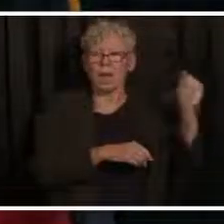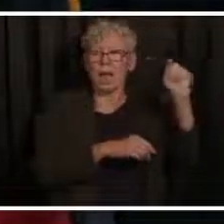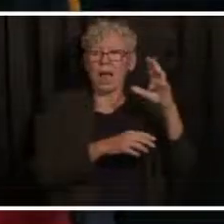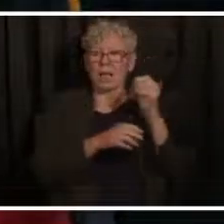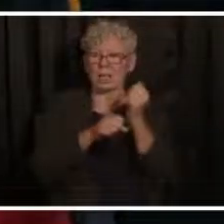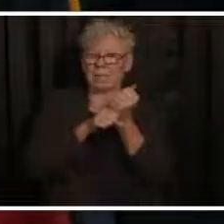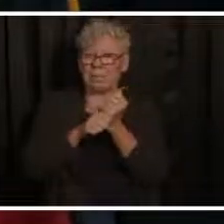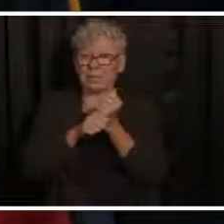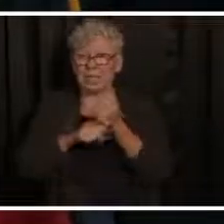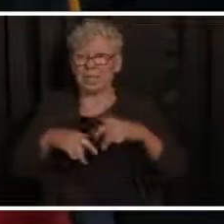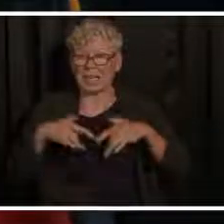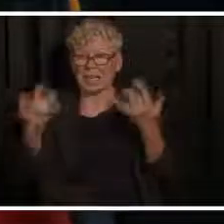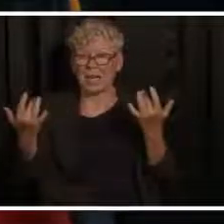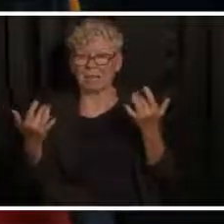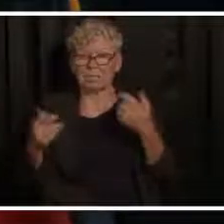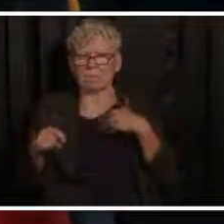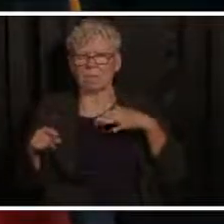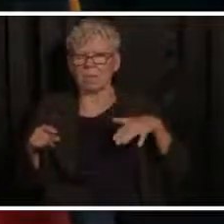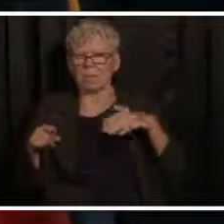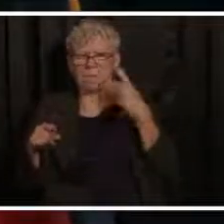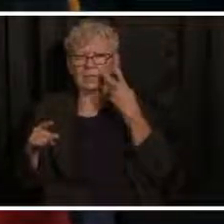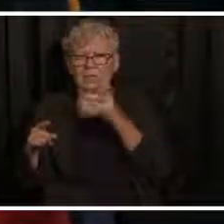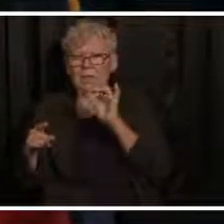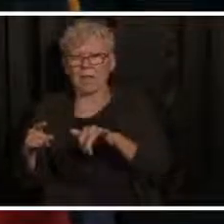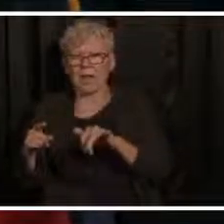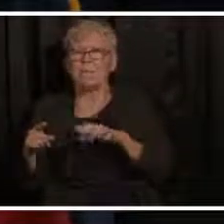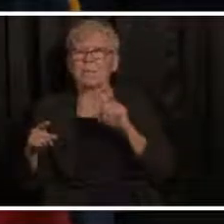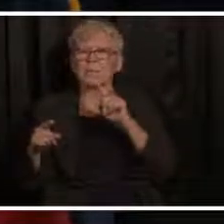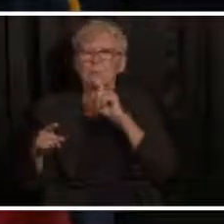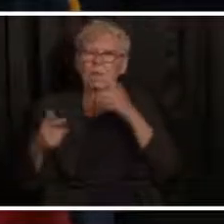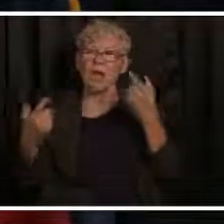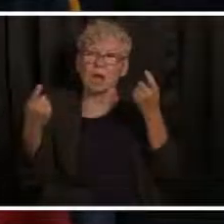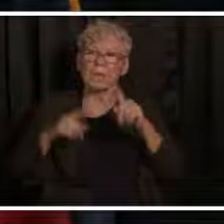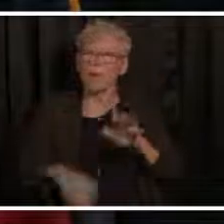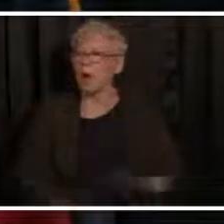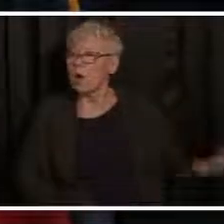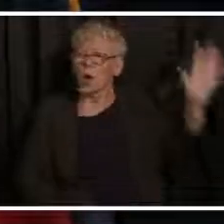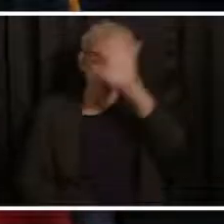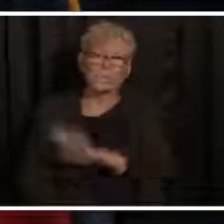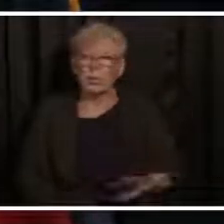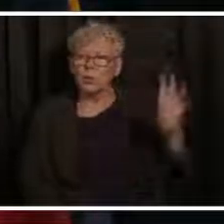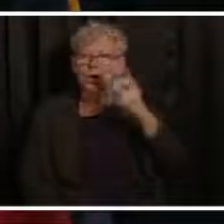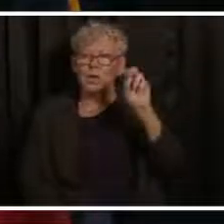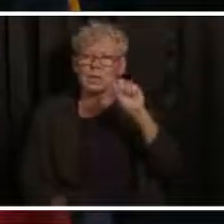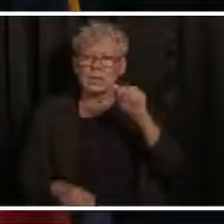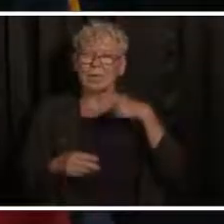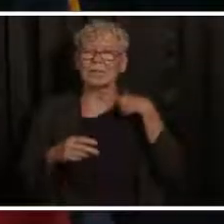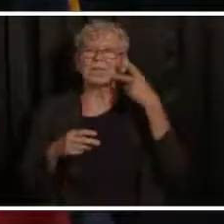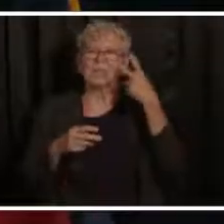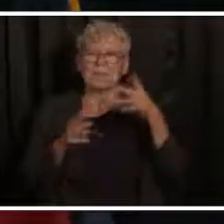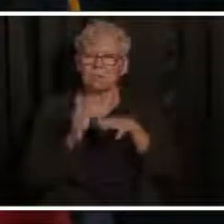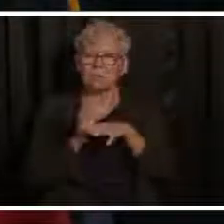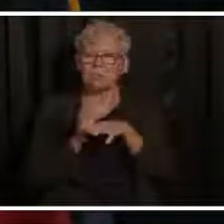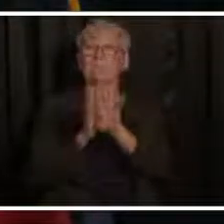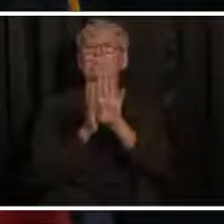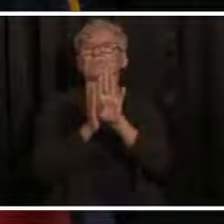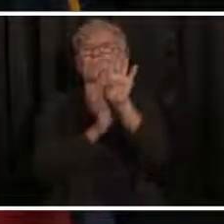say that the country and the state have seen a modest increase uh in in in COVID transmission over the last 2